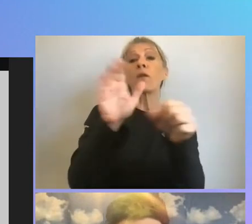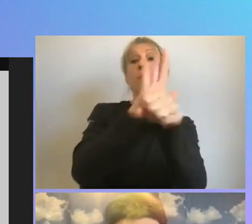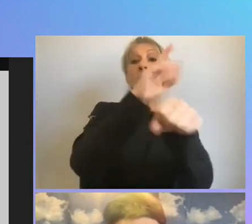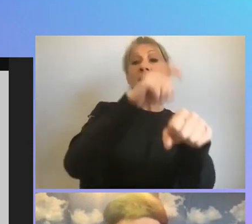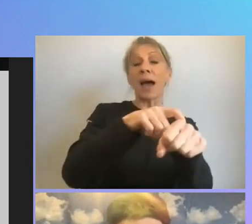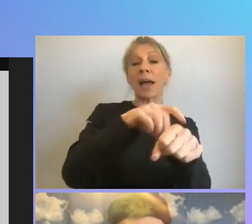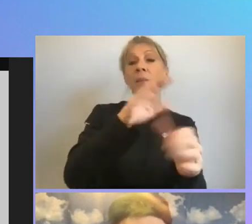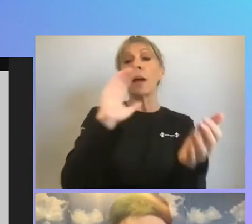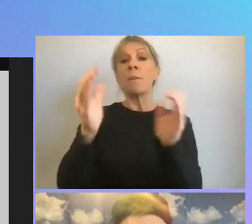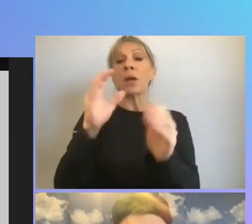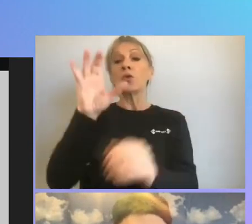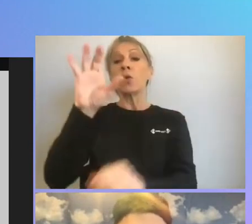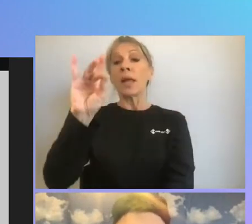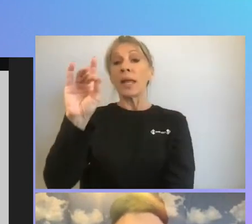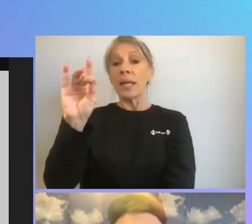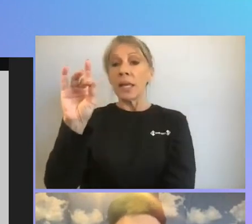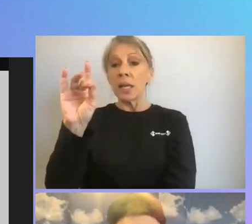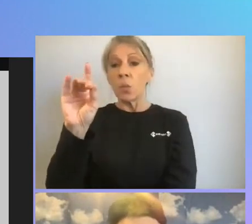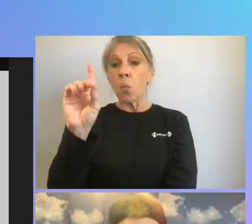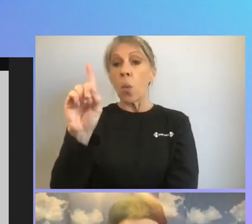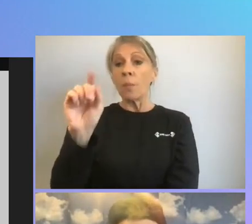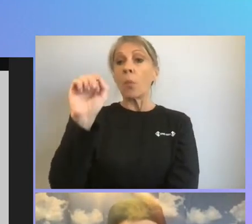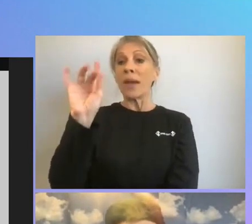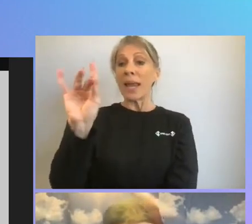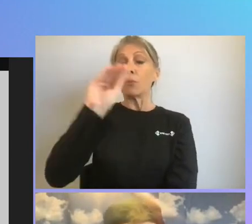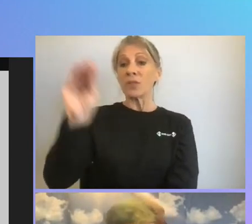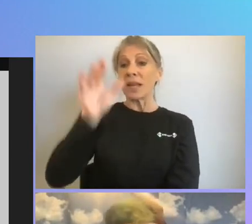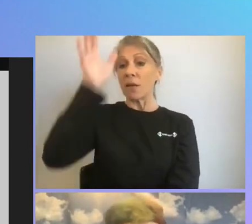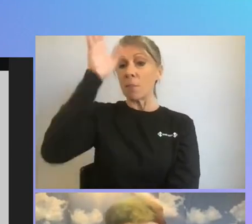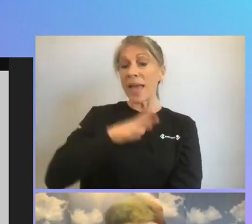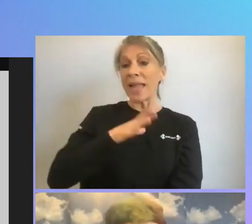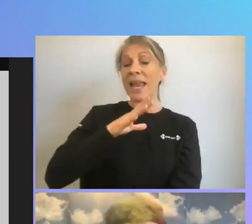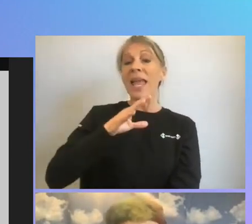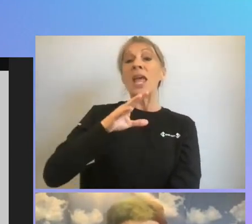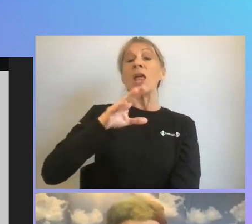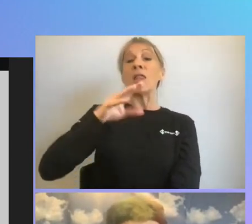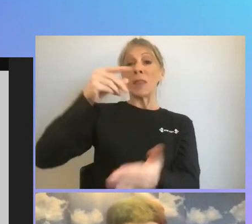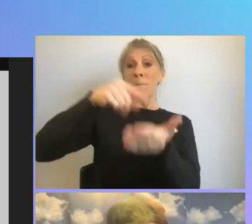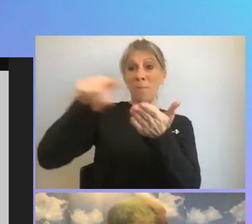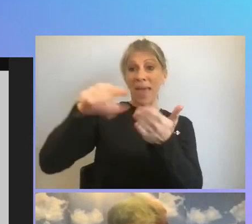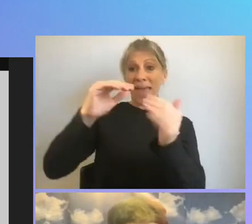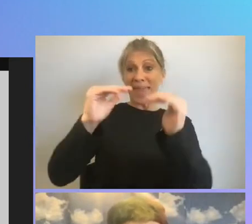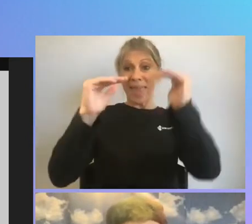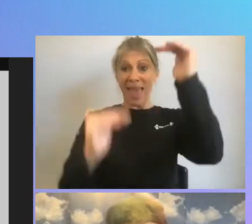81.8% of men, and the wage gap